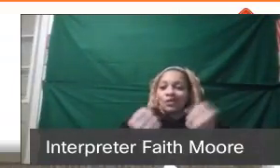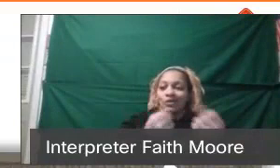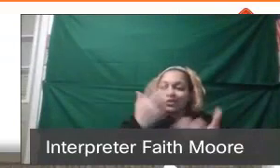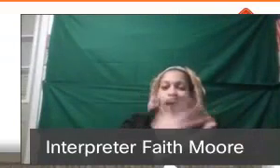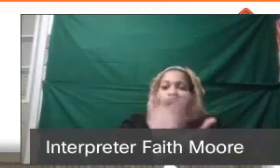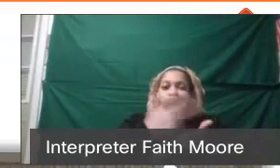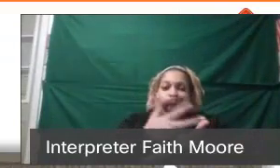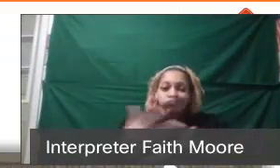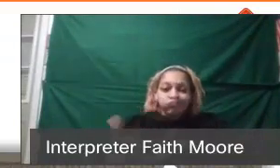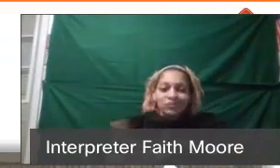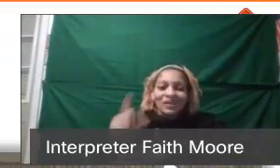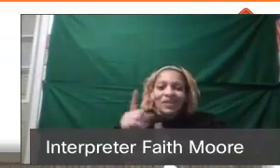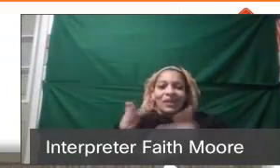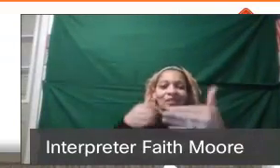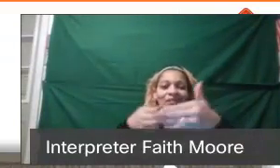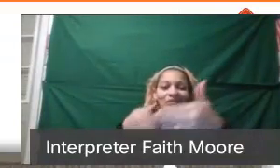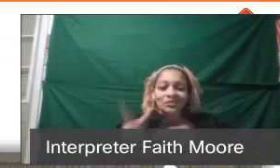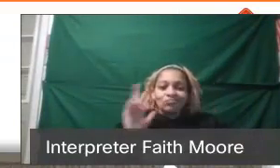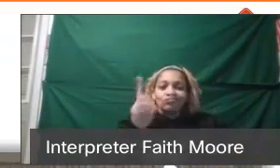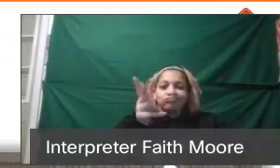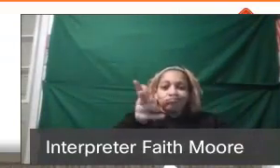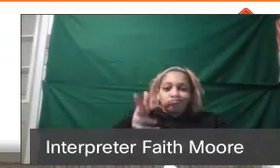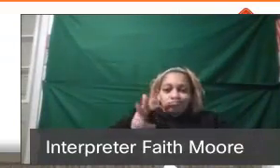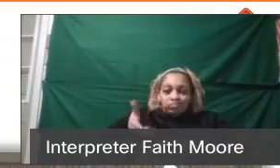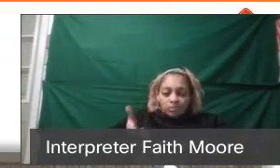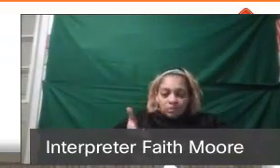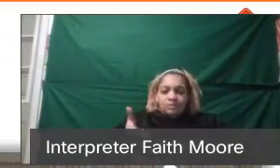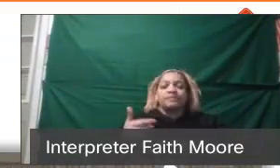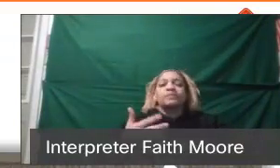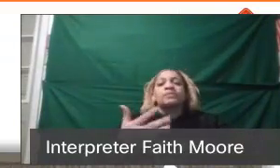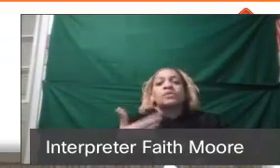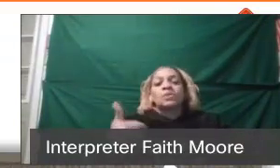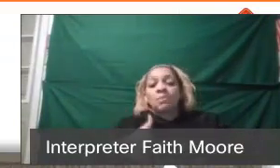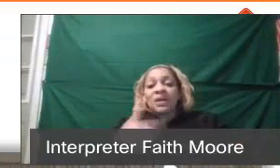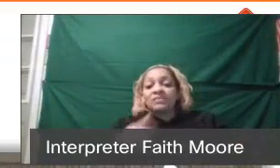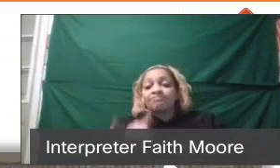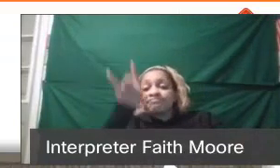And so 1 of the things my constituents I'll talk about is what their, there's enough road.